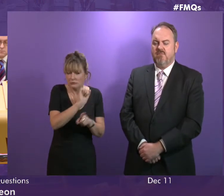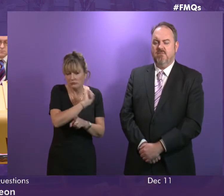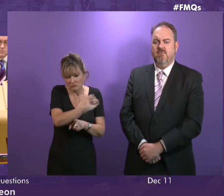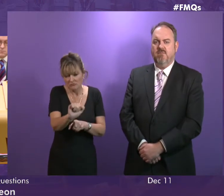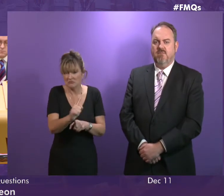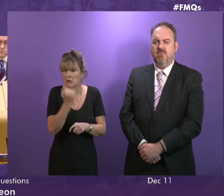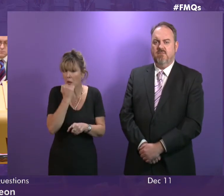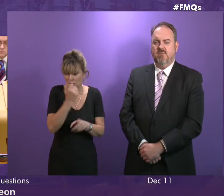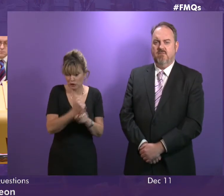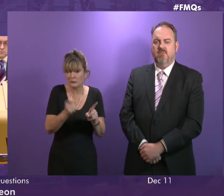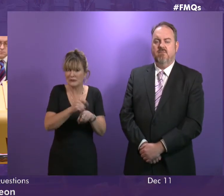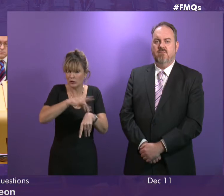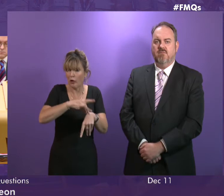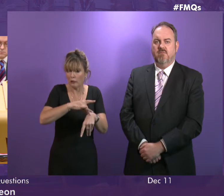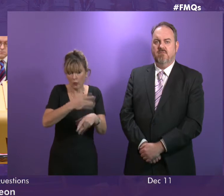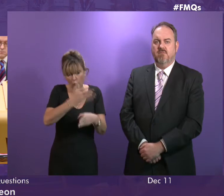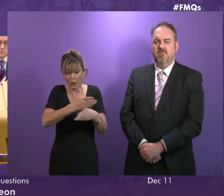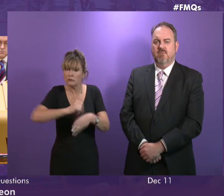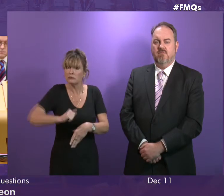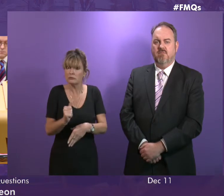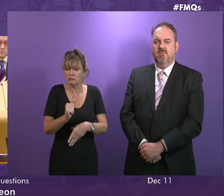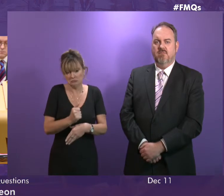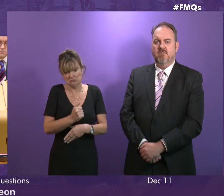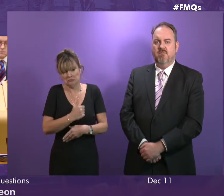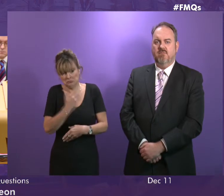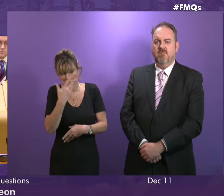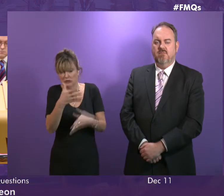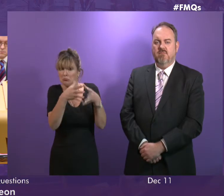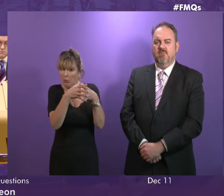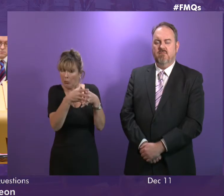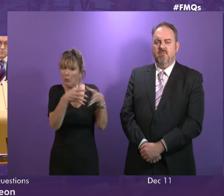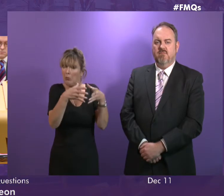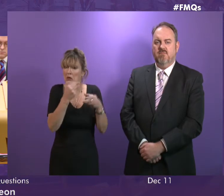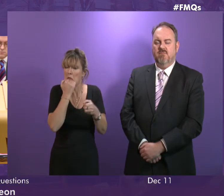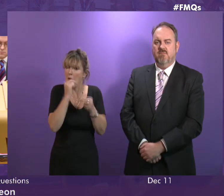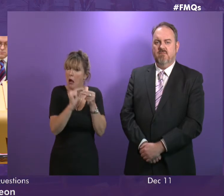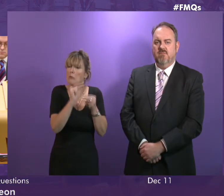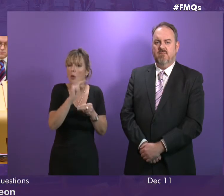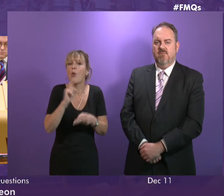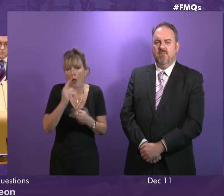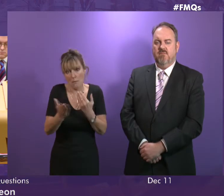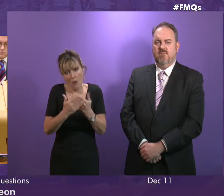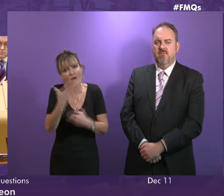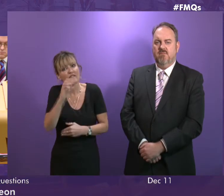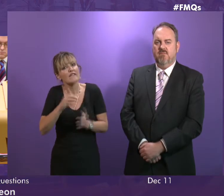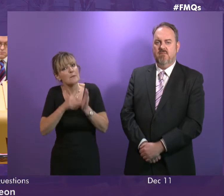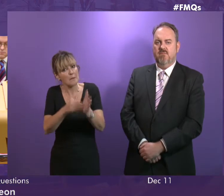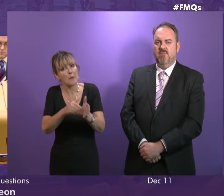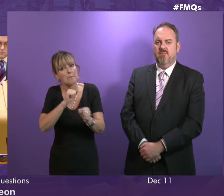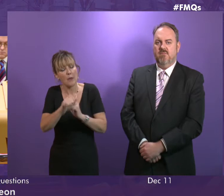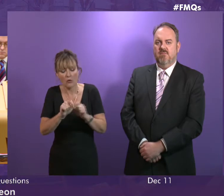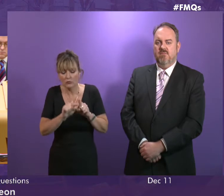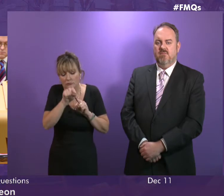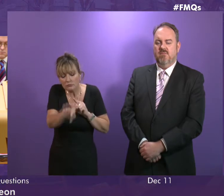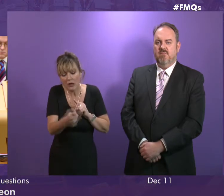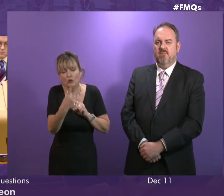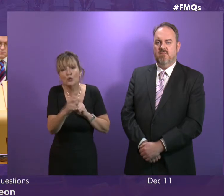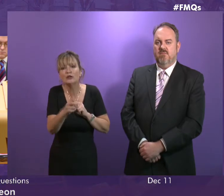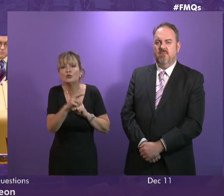of GPs working in Scotland has risen. By 2021, we will have invested £50 million in our